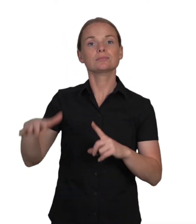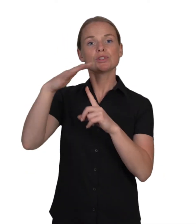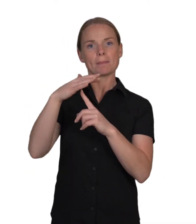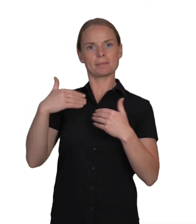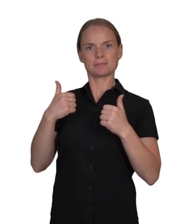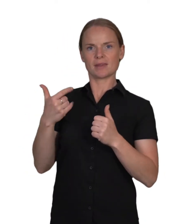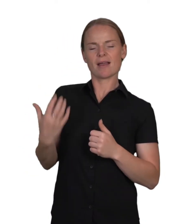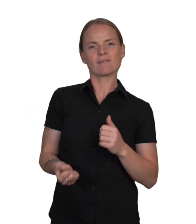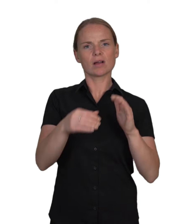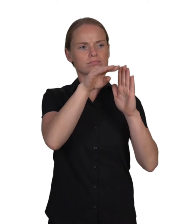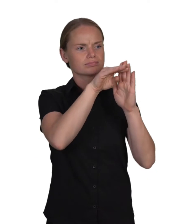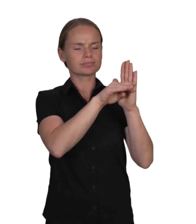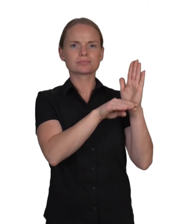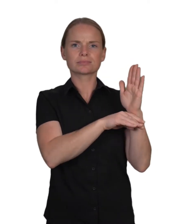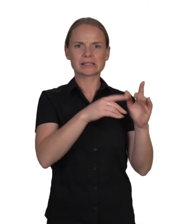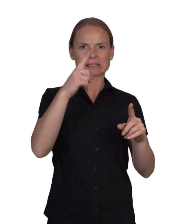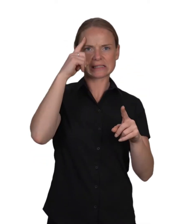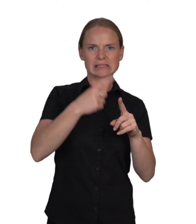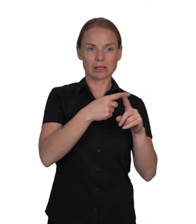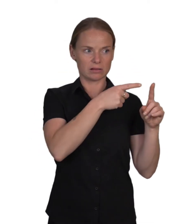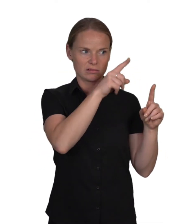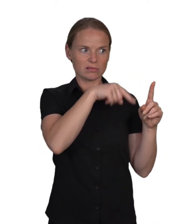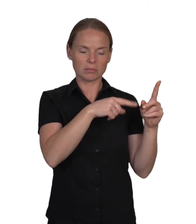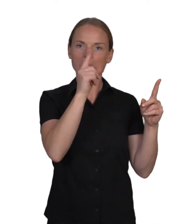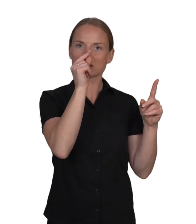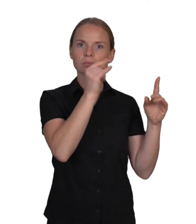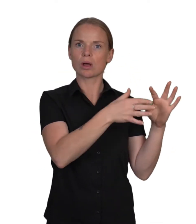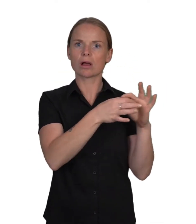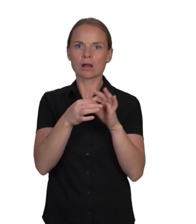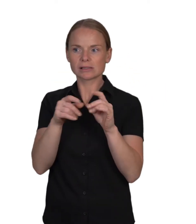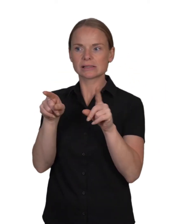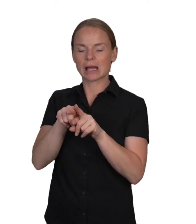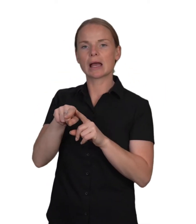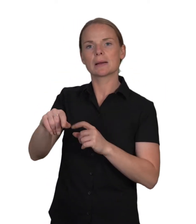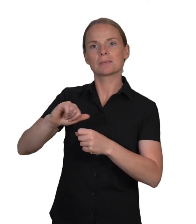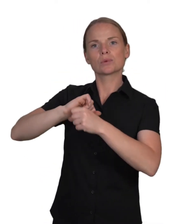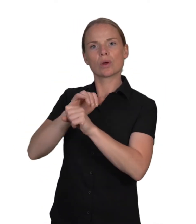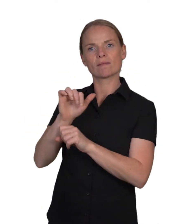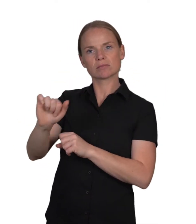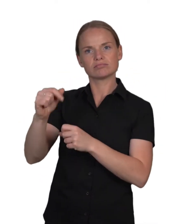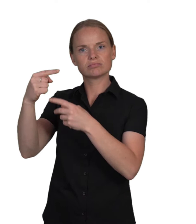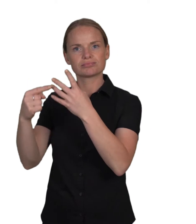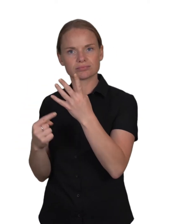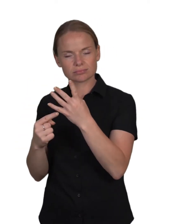If you have been vaccinated with Pfizer, you should still get a COVID-19 test if you have symptoms